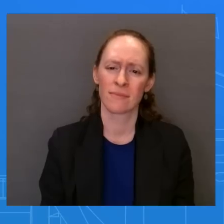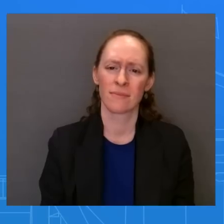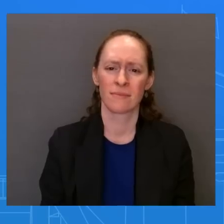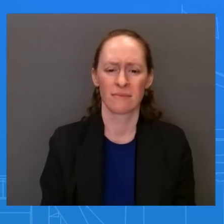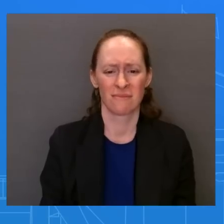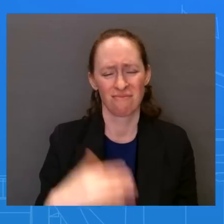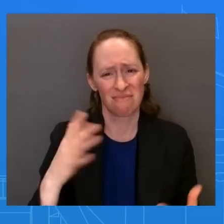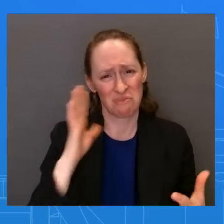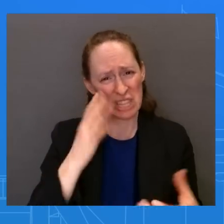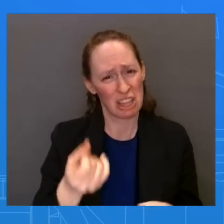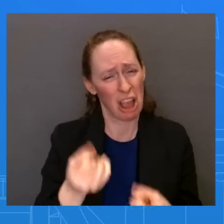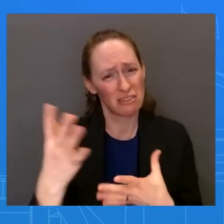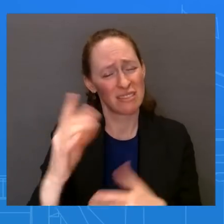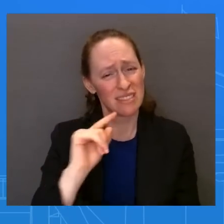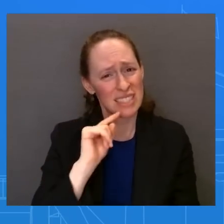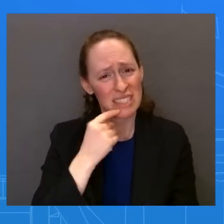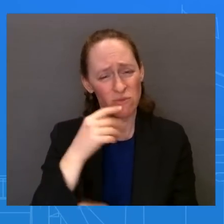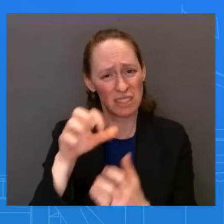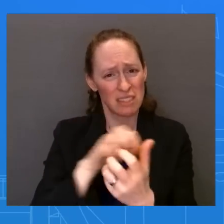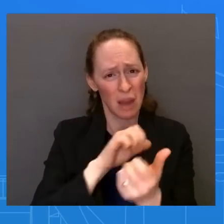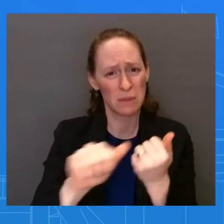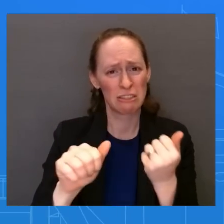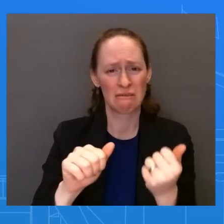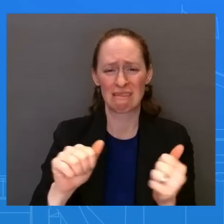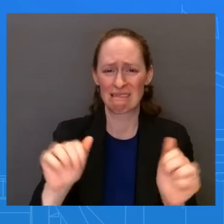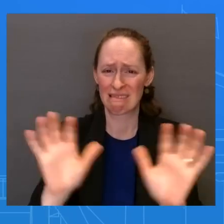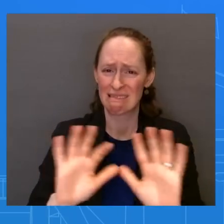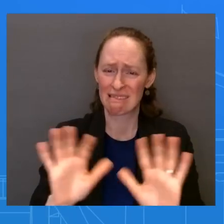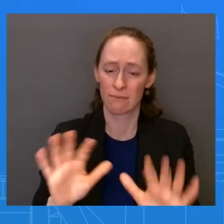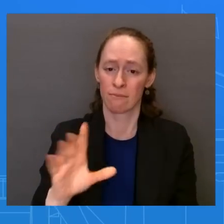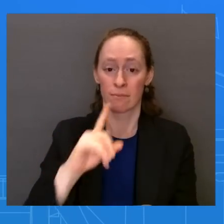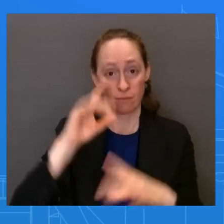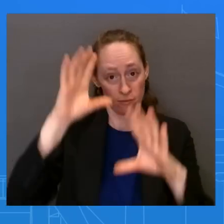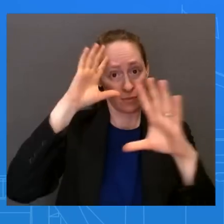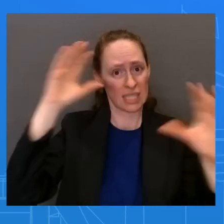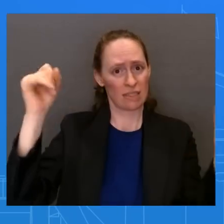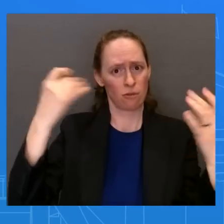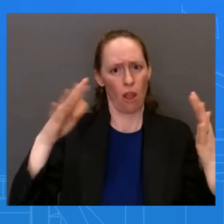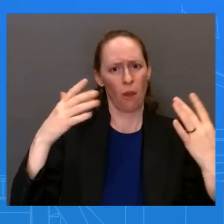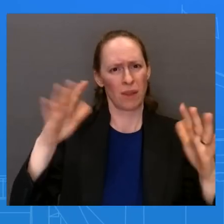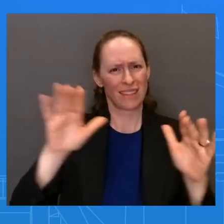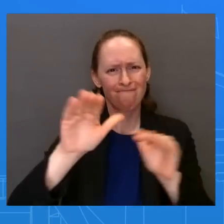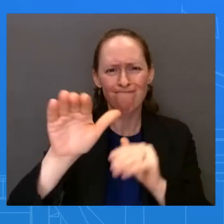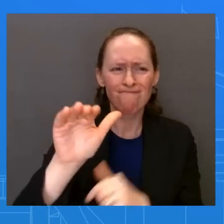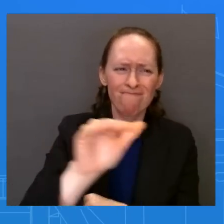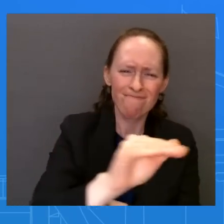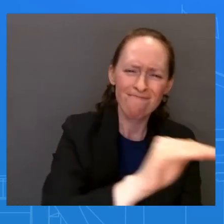to come together and to get this done. We are talking about the -- the full --